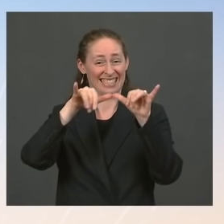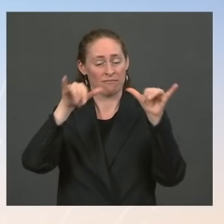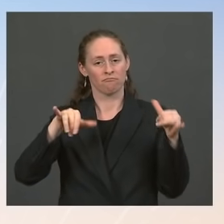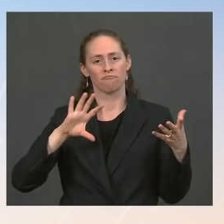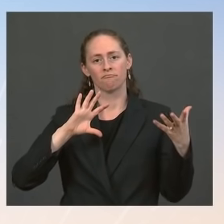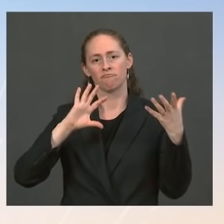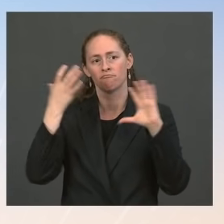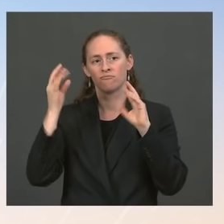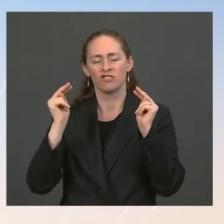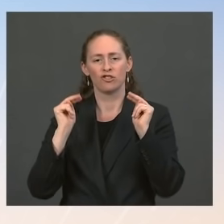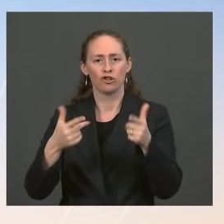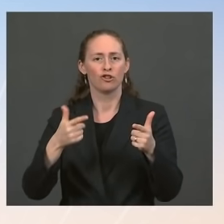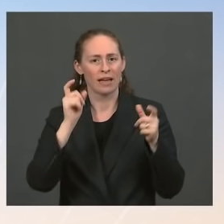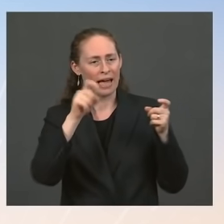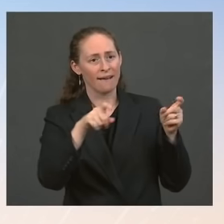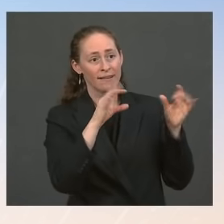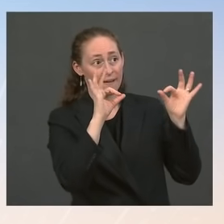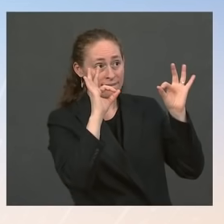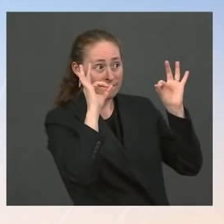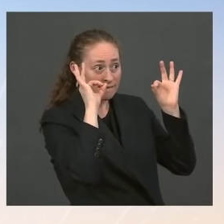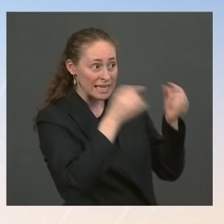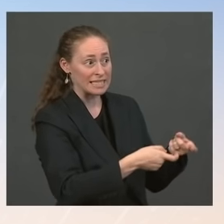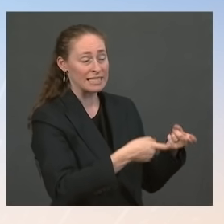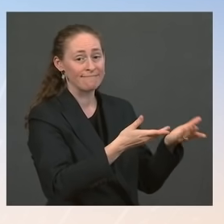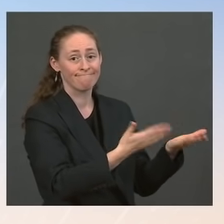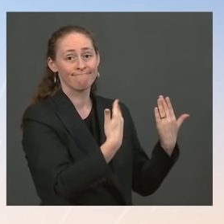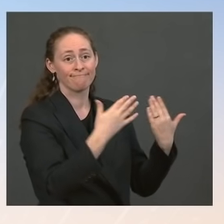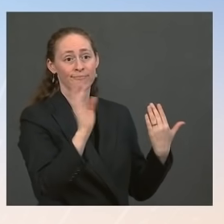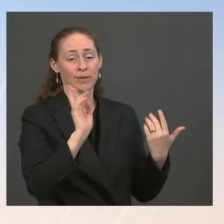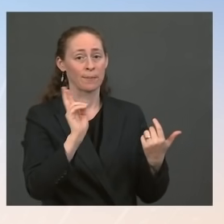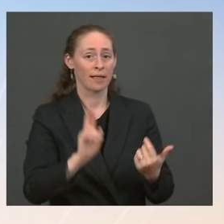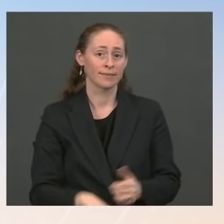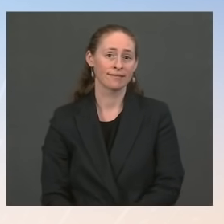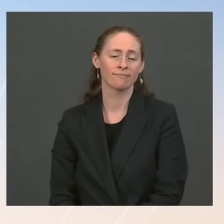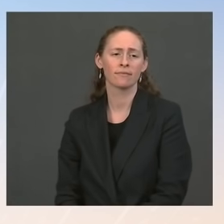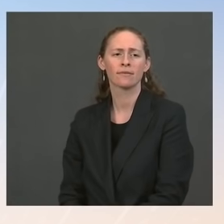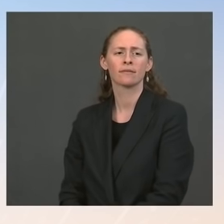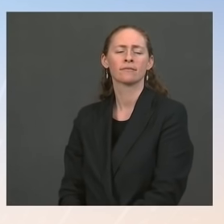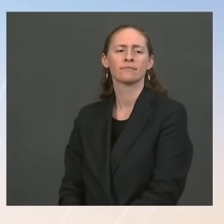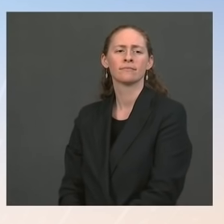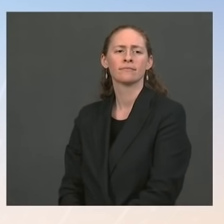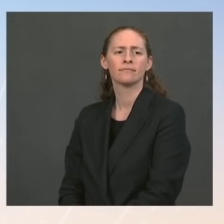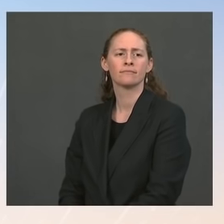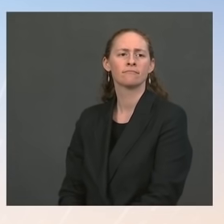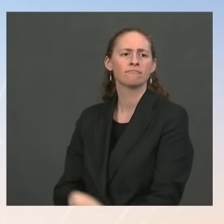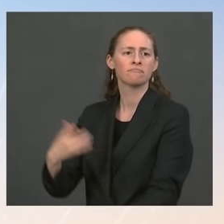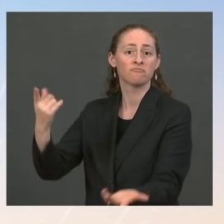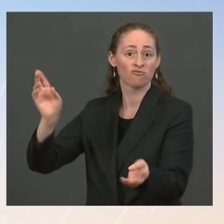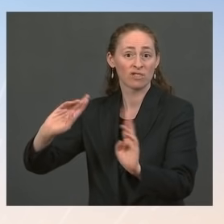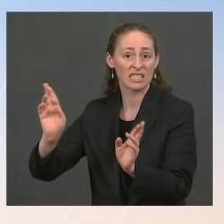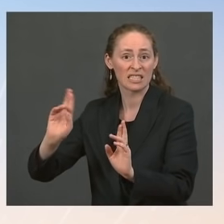The Press: And is the administration doing anything to prepare for this second group that we're now expecting on the southern border within the next month or so?